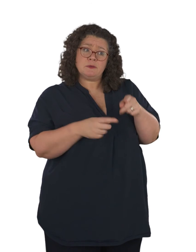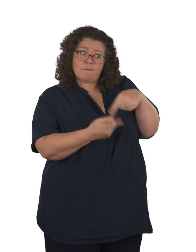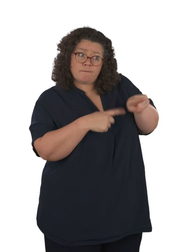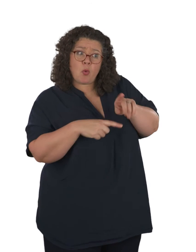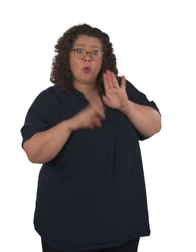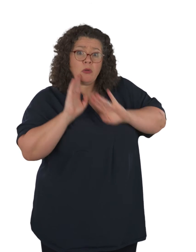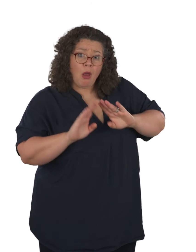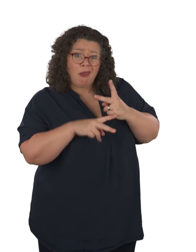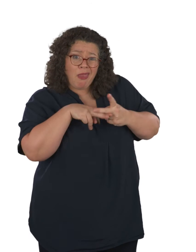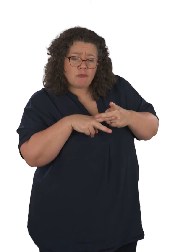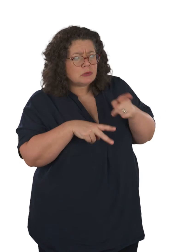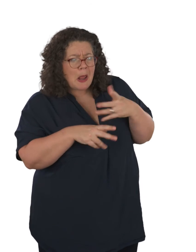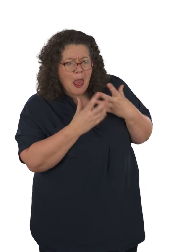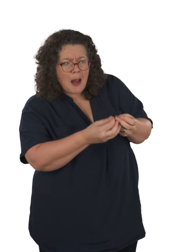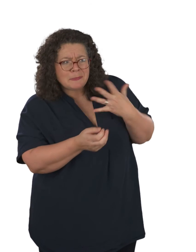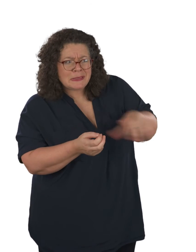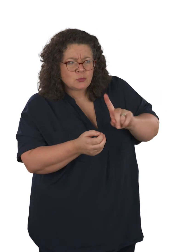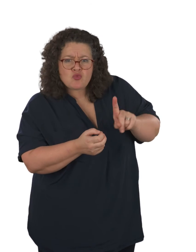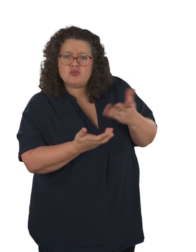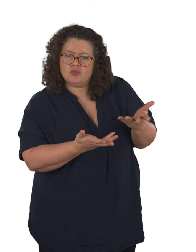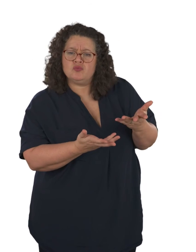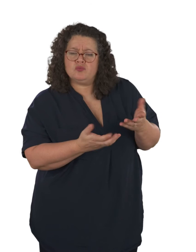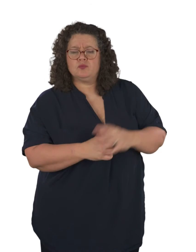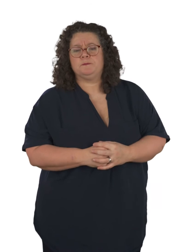An assessment will find out what help the young carer needs.